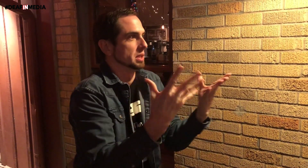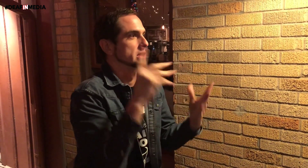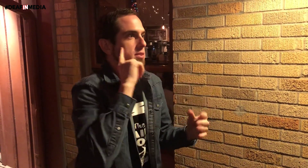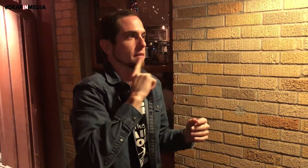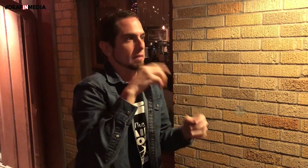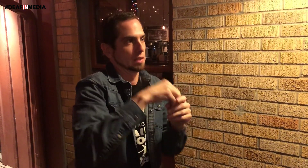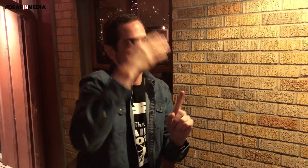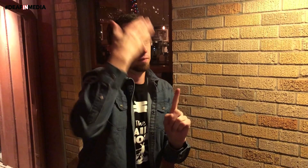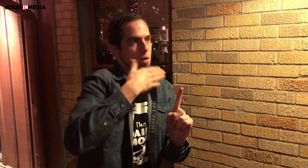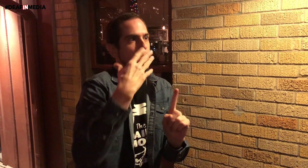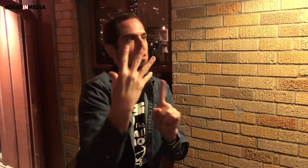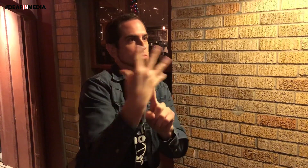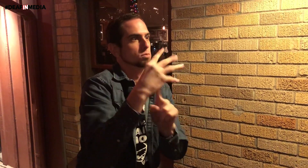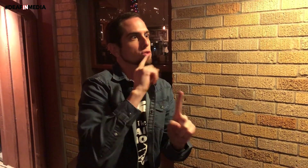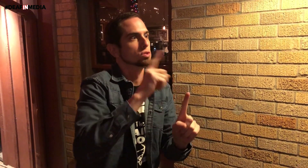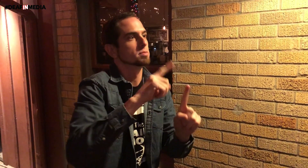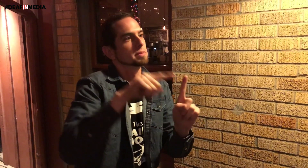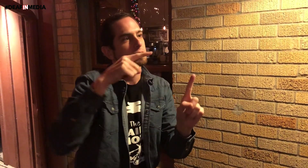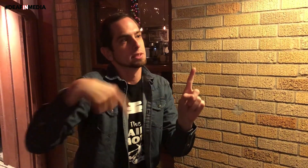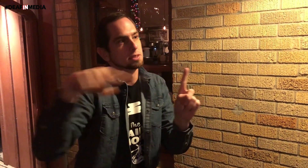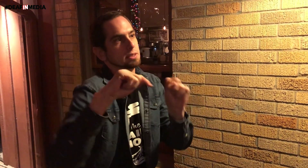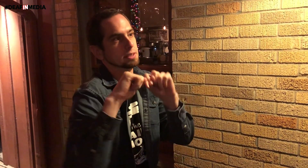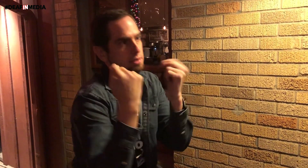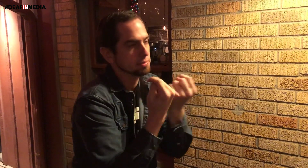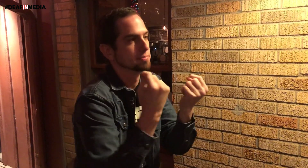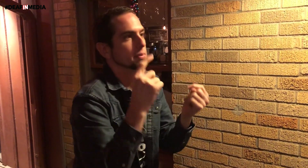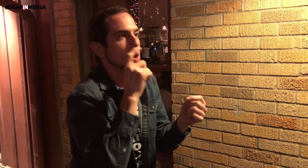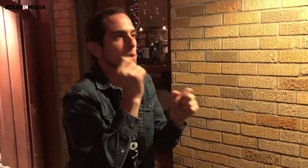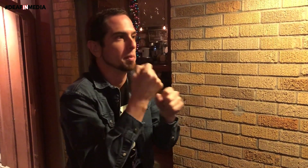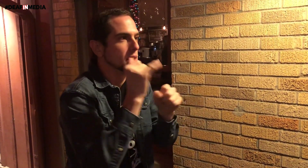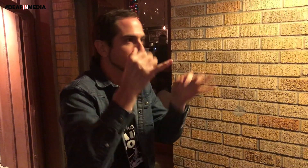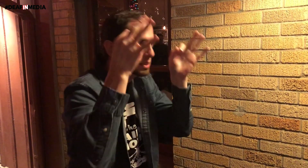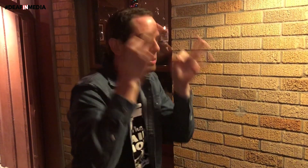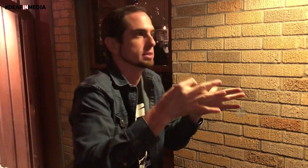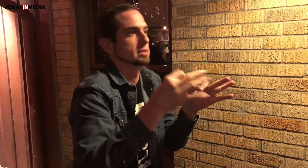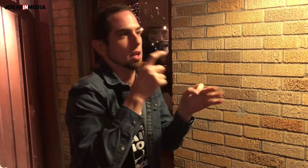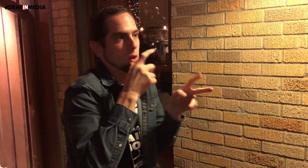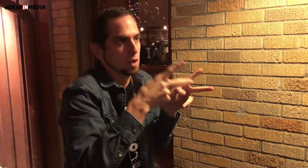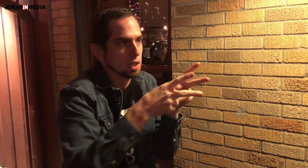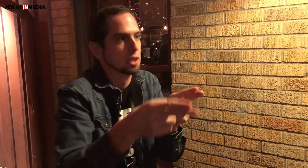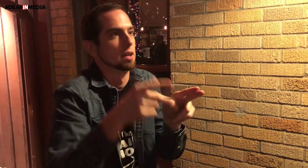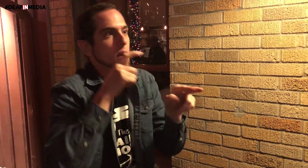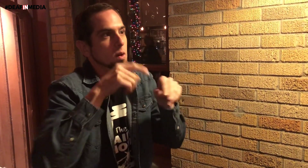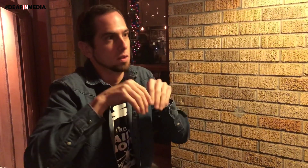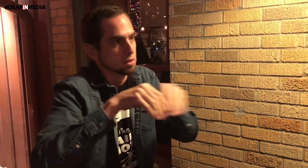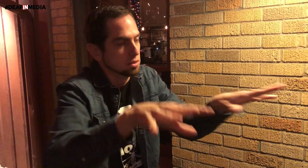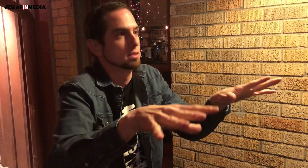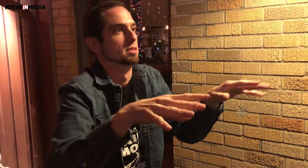There are many Deaf people in front of the camera, sure but having a team together to make that decision to edit